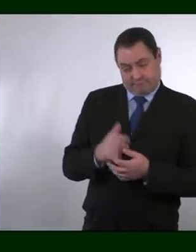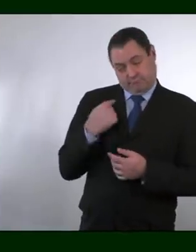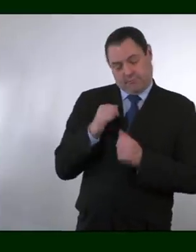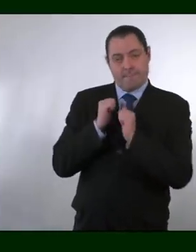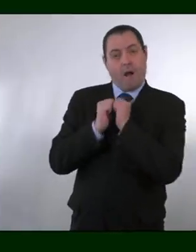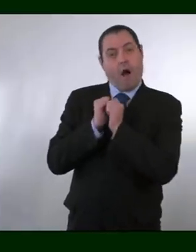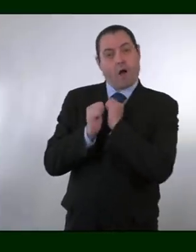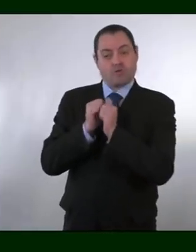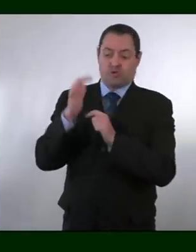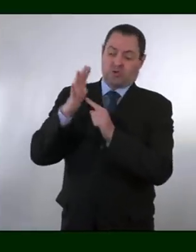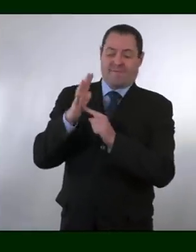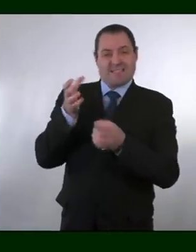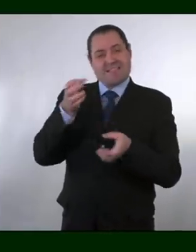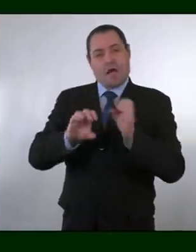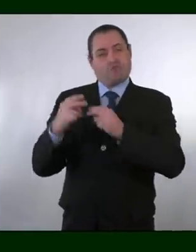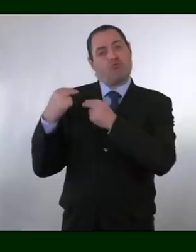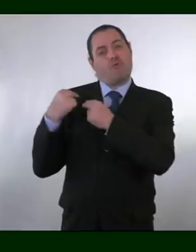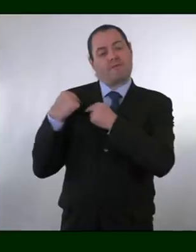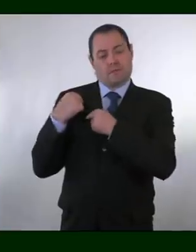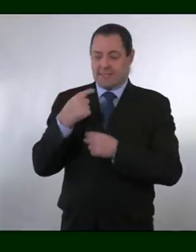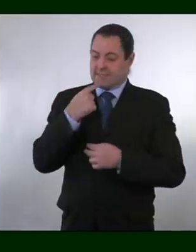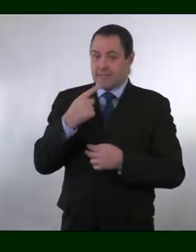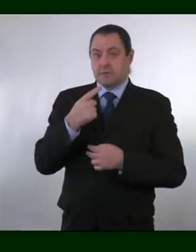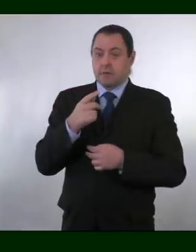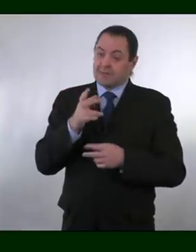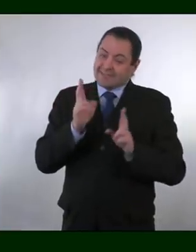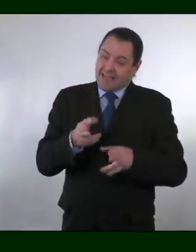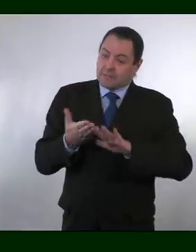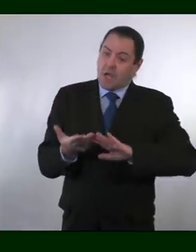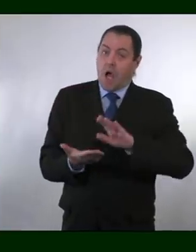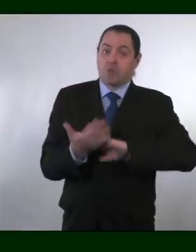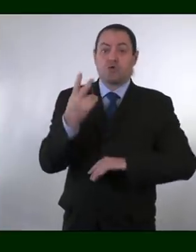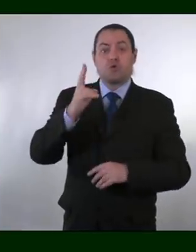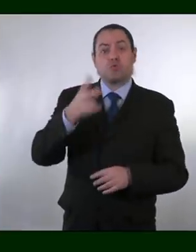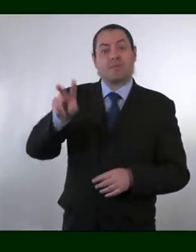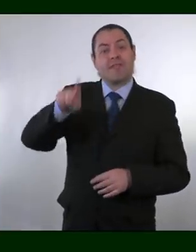officer said that keeping covid deaths below 20,000 would be a good outcome but still an